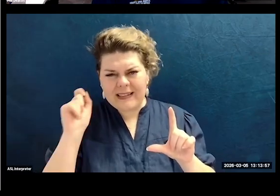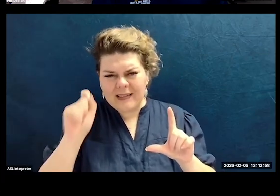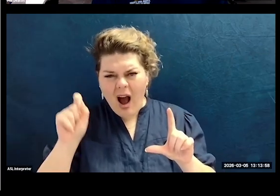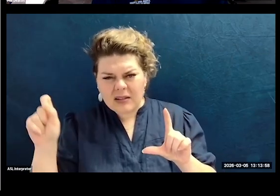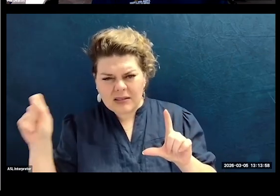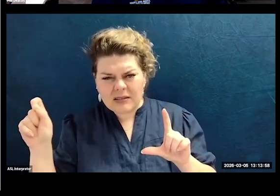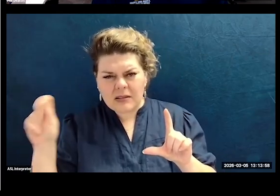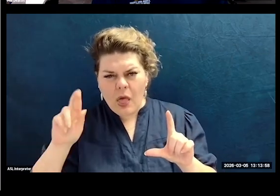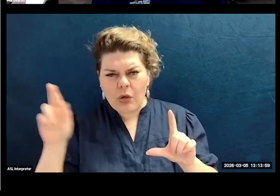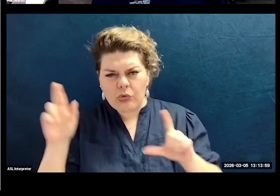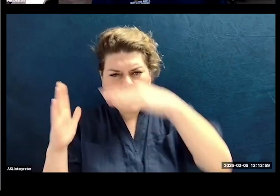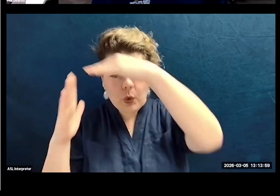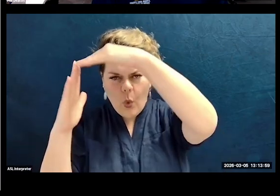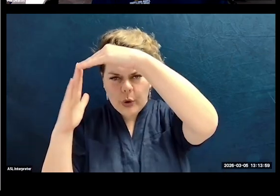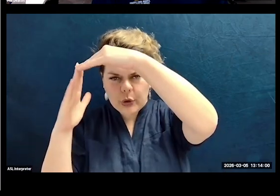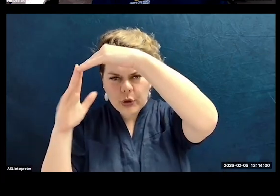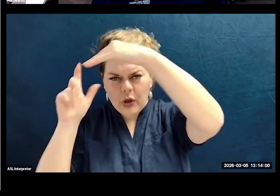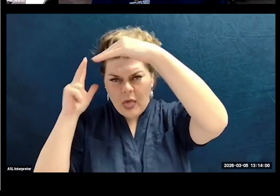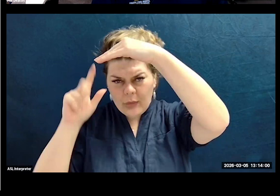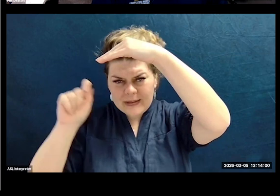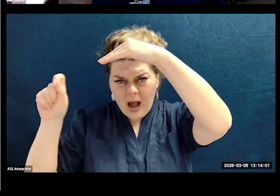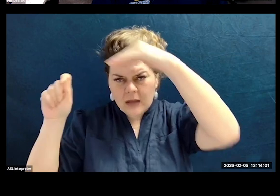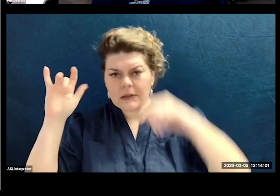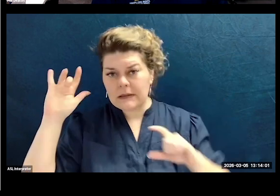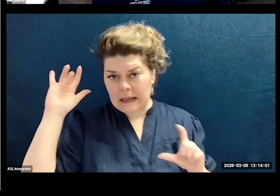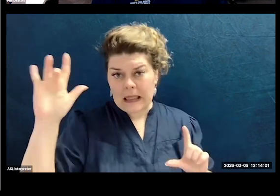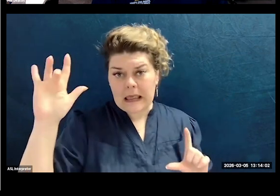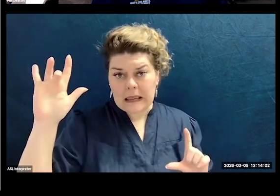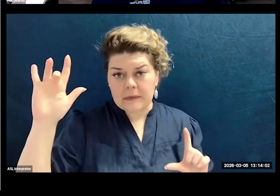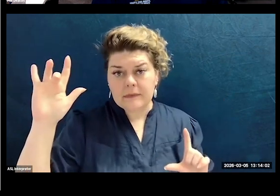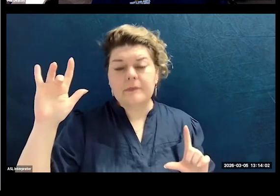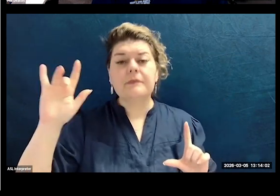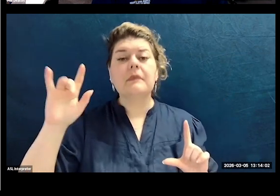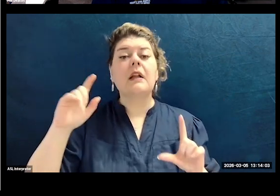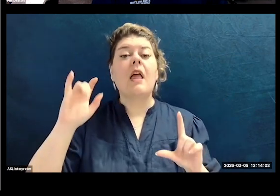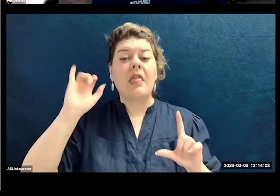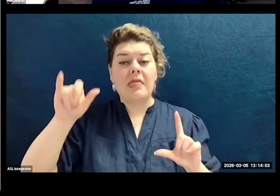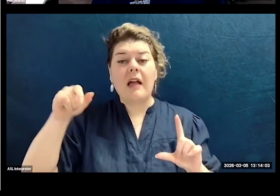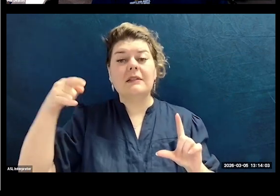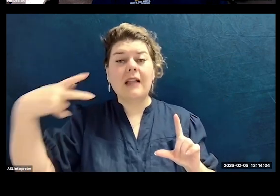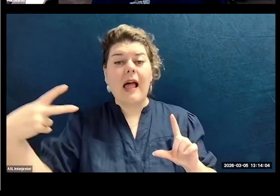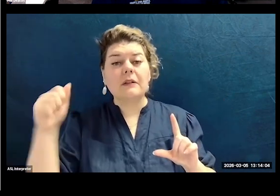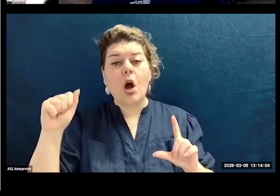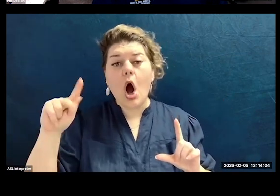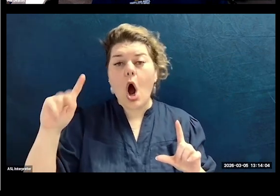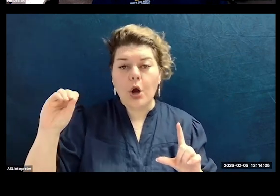in the upper right hand quarter of that Accessibility Tags window. From there you can select Auto-Tag Document.